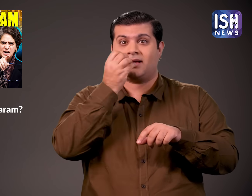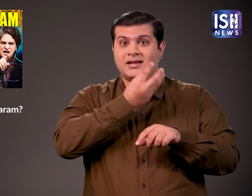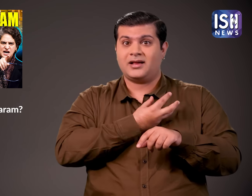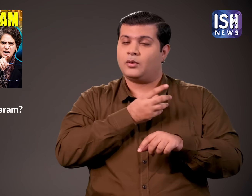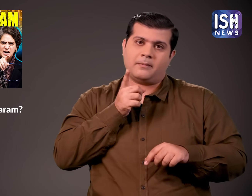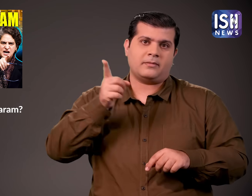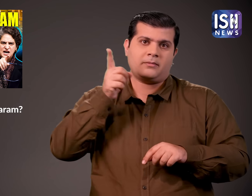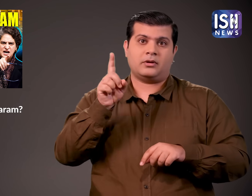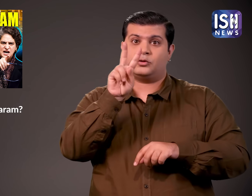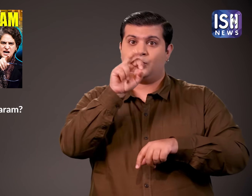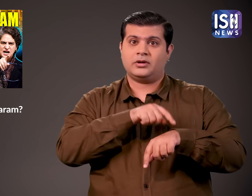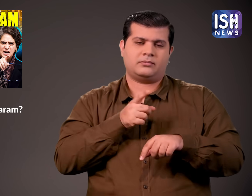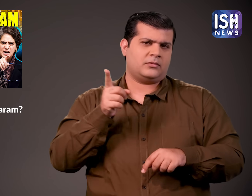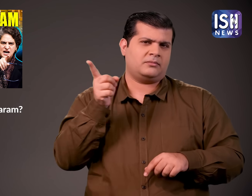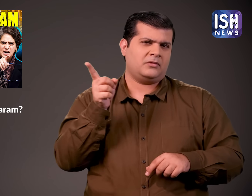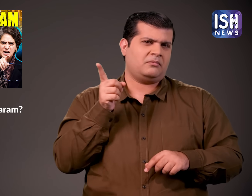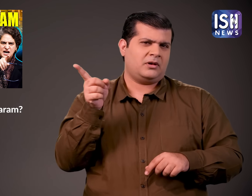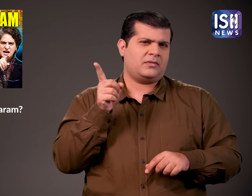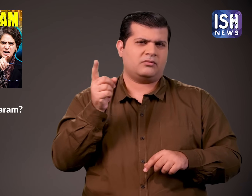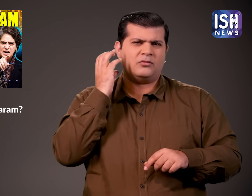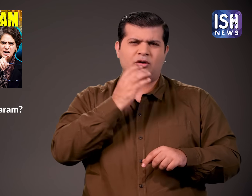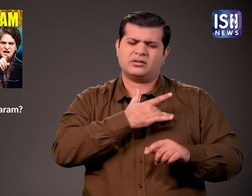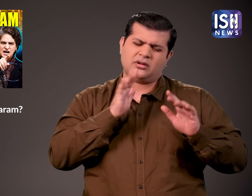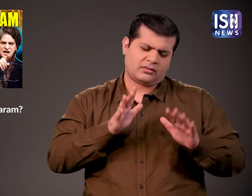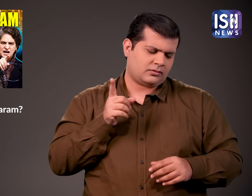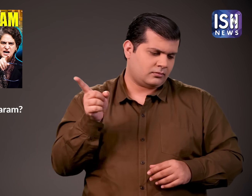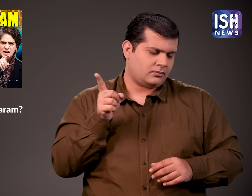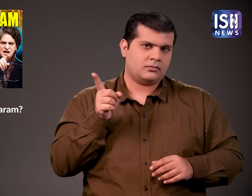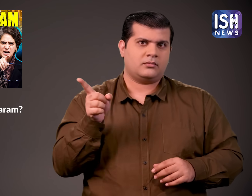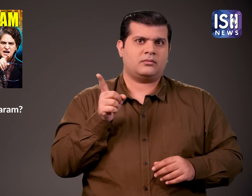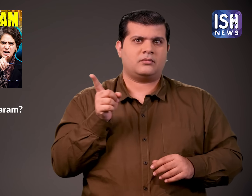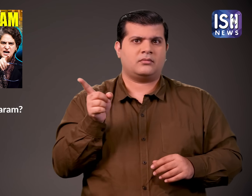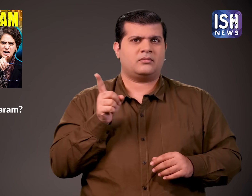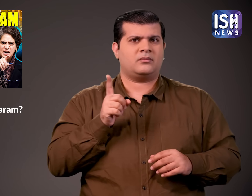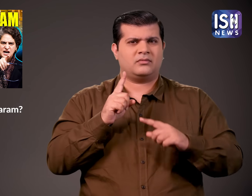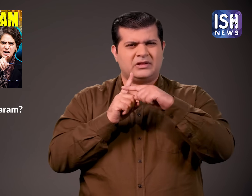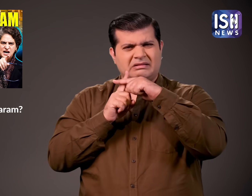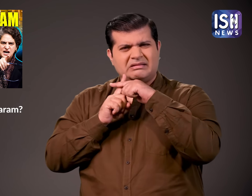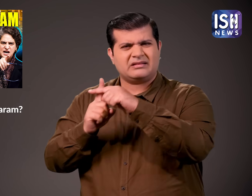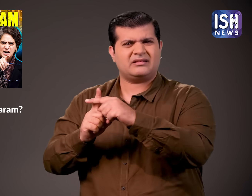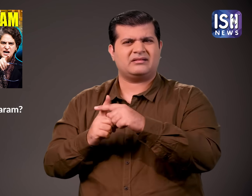PM Modi mentioned Nehru ji 20 times, clearly targeting him.